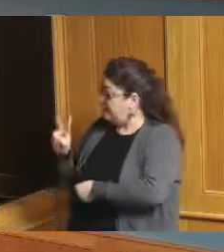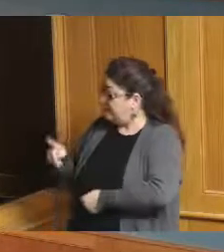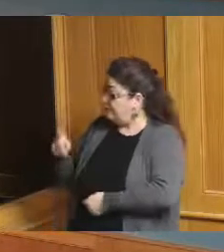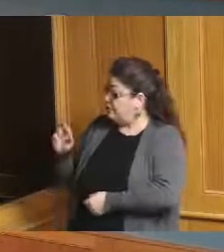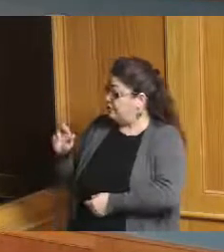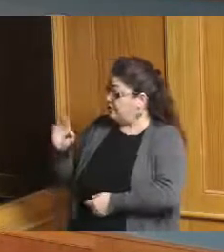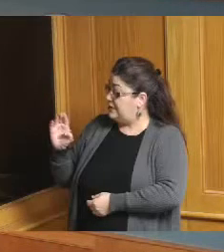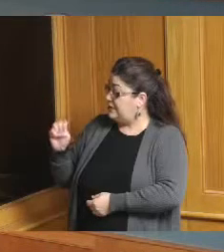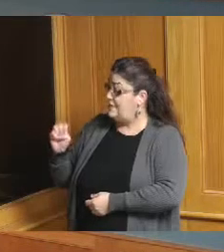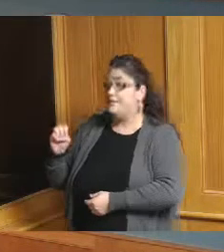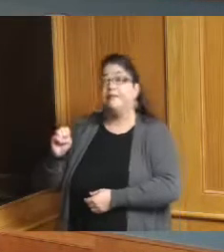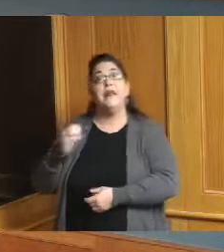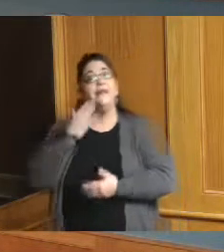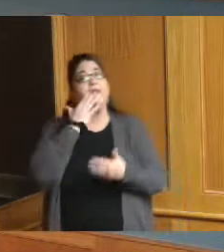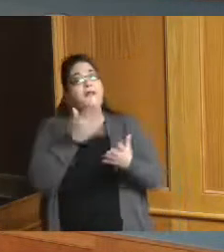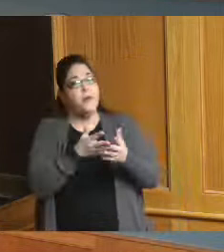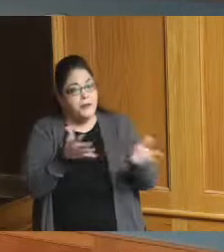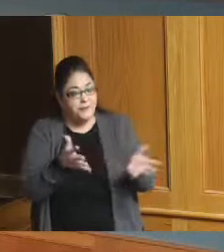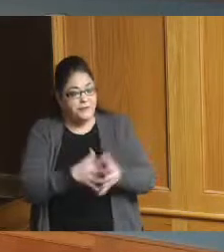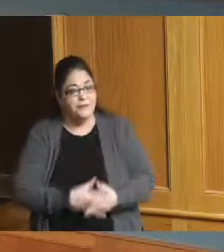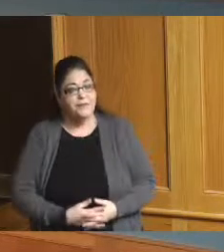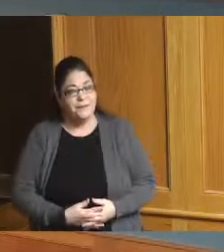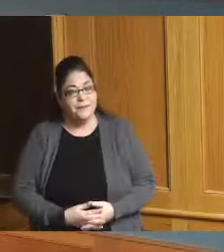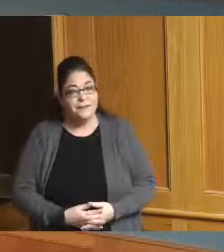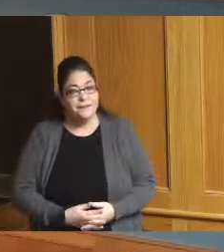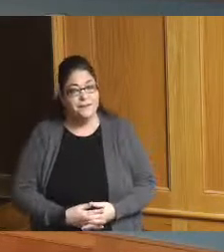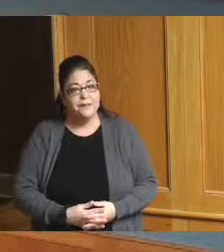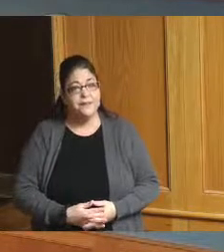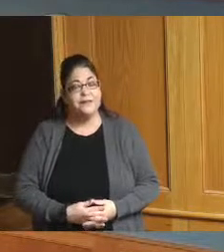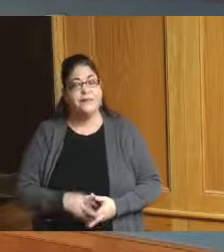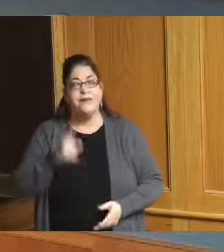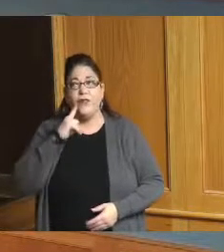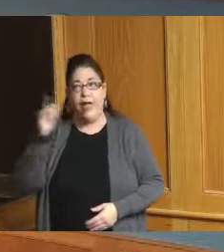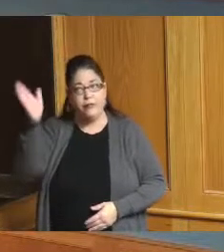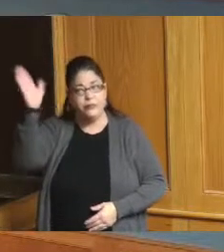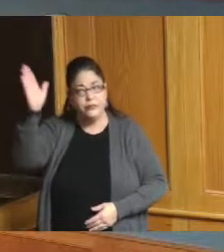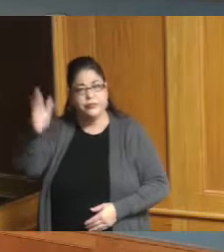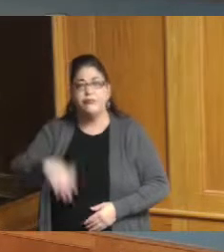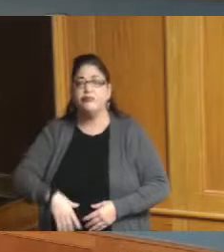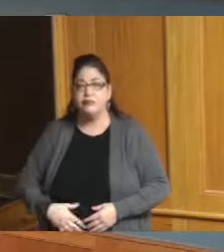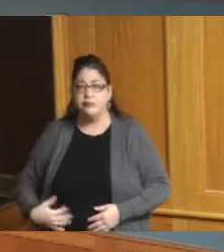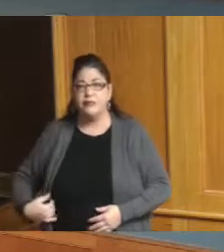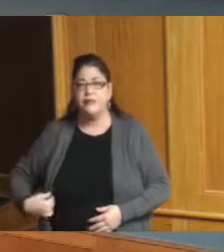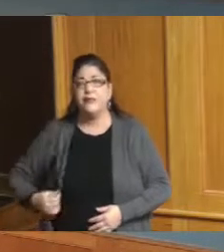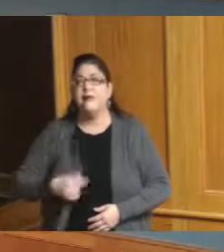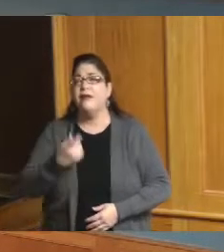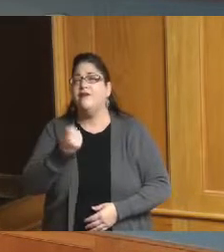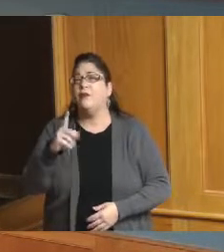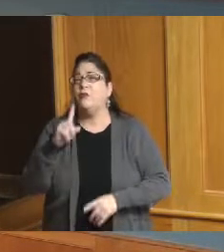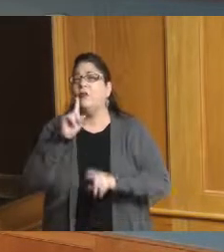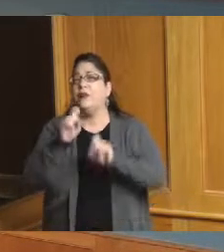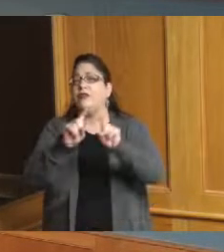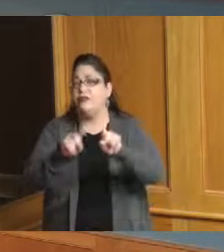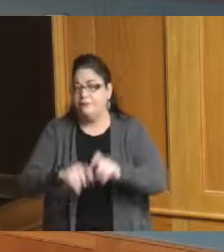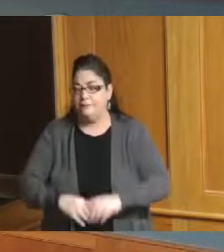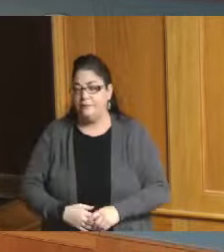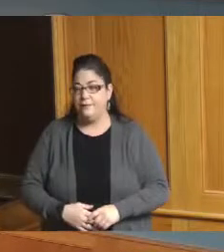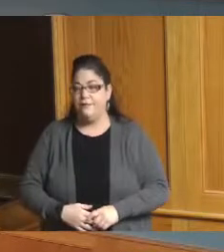thank you very much for the presentation I do have a couple questions test kits